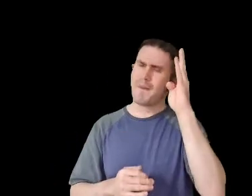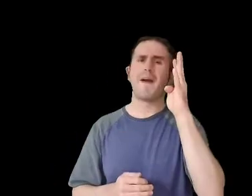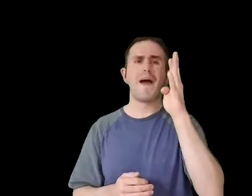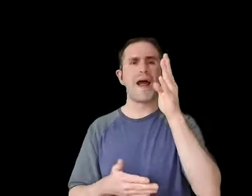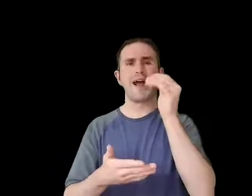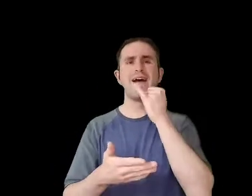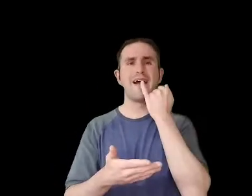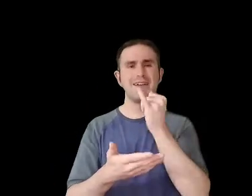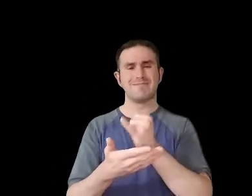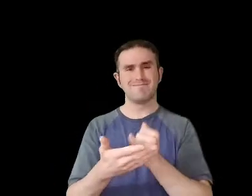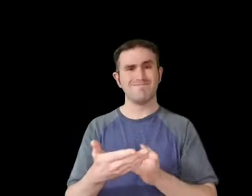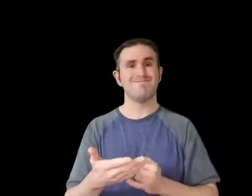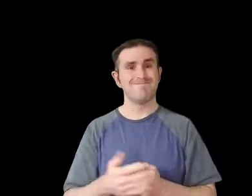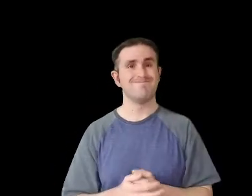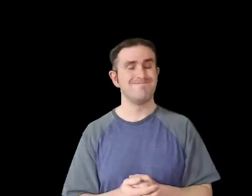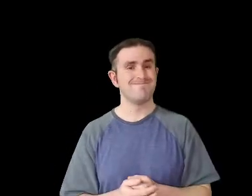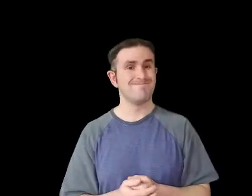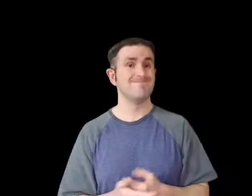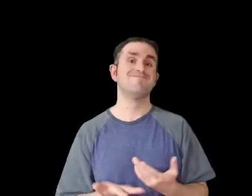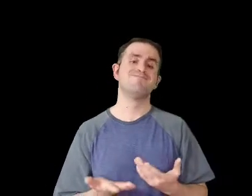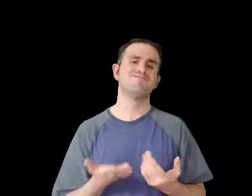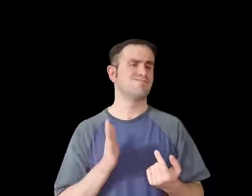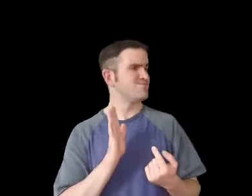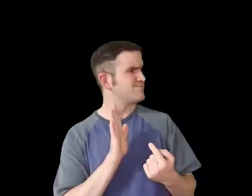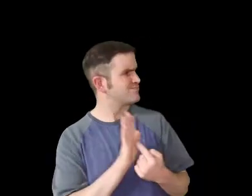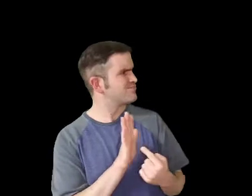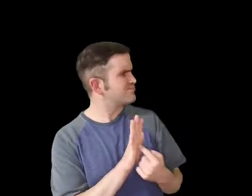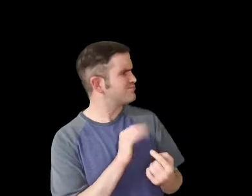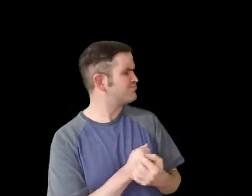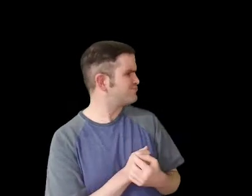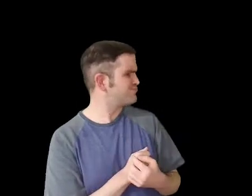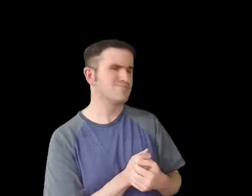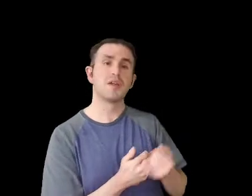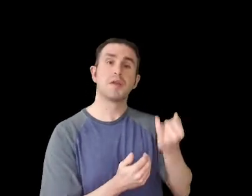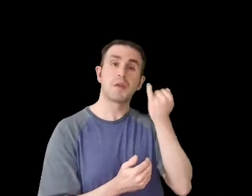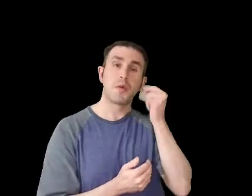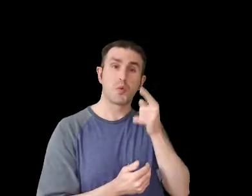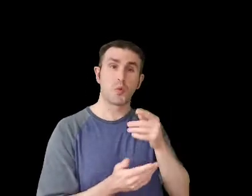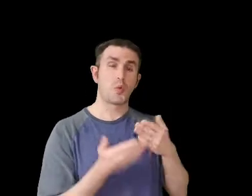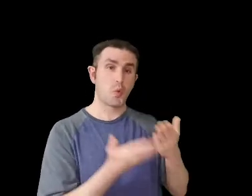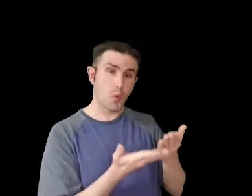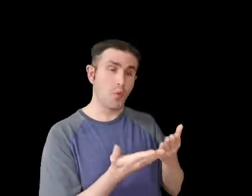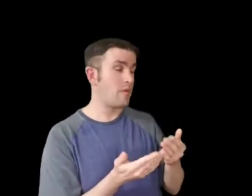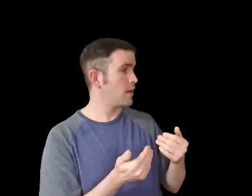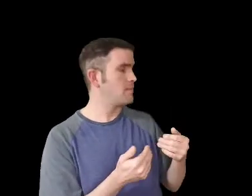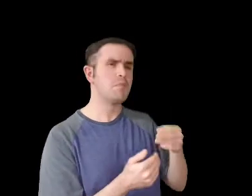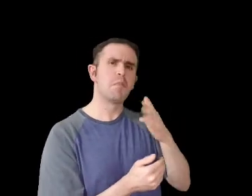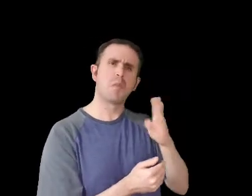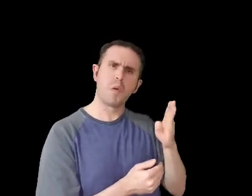So a neighboring color palette: so let's say, uh... if you went with those, what would that